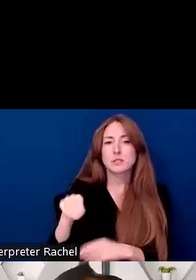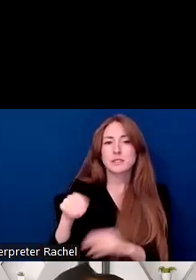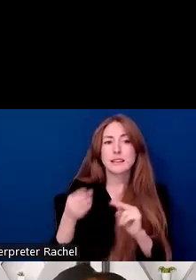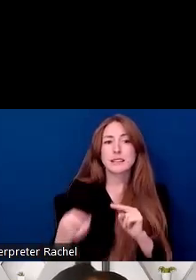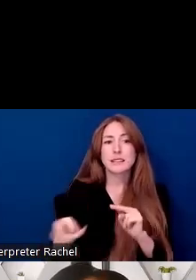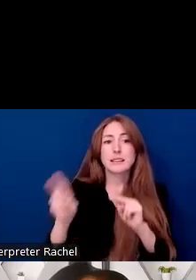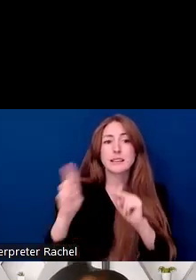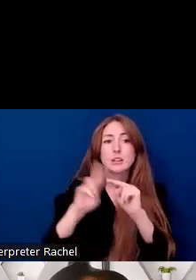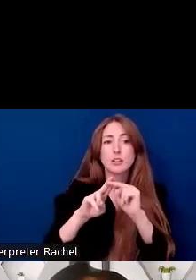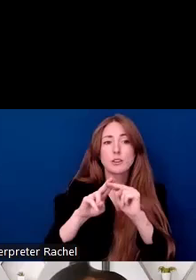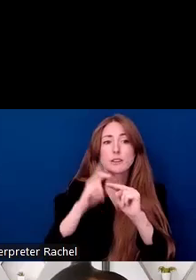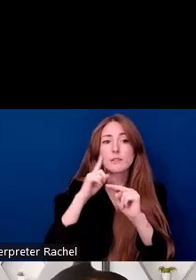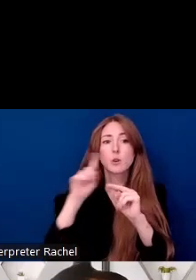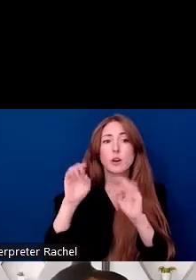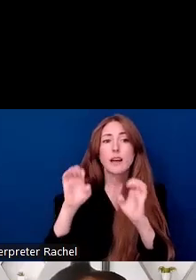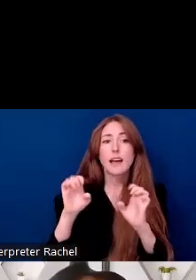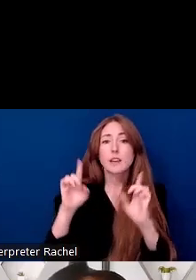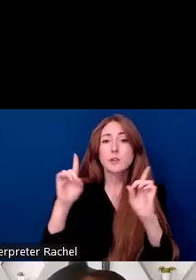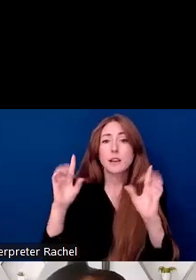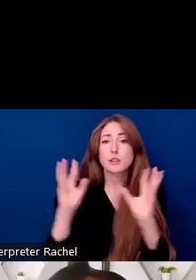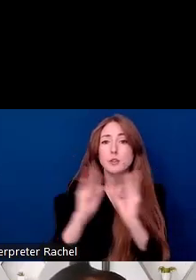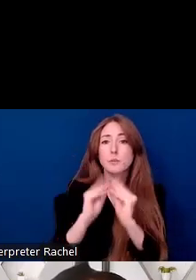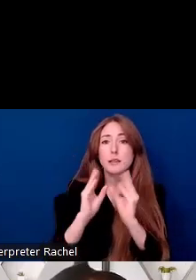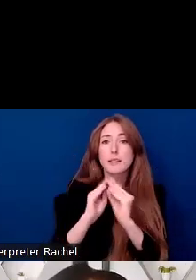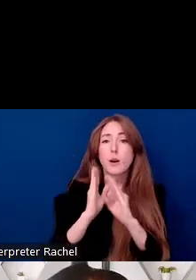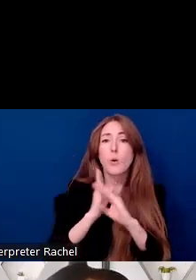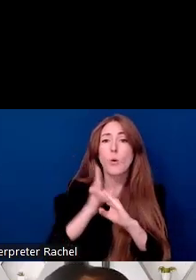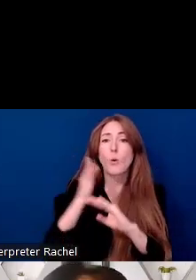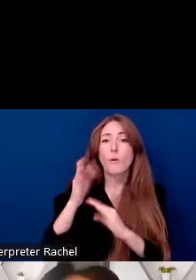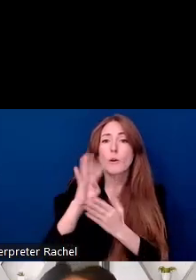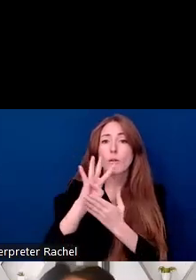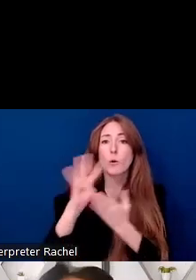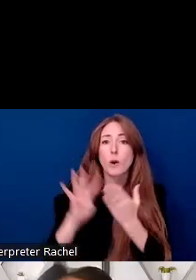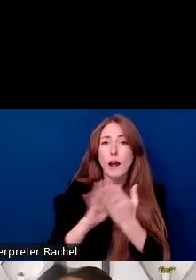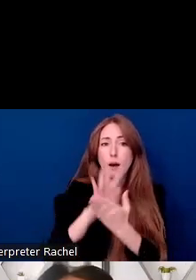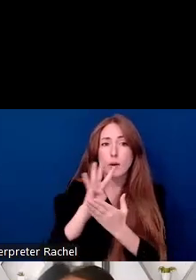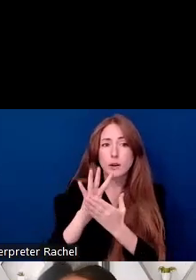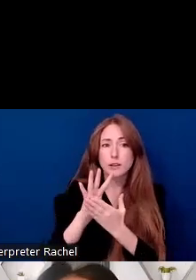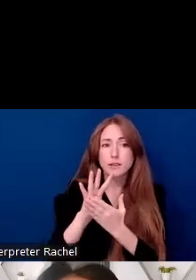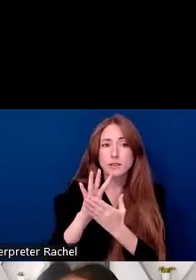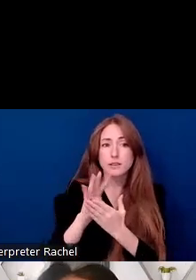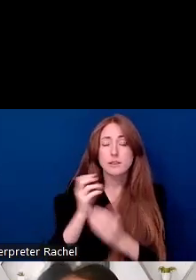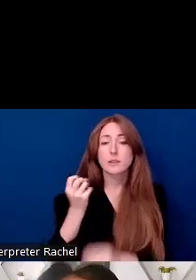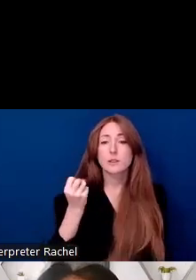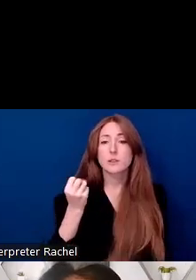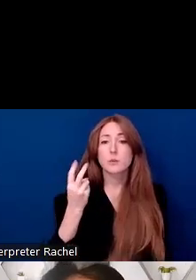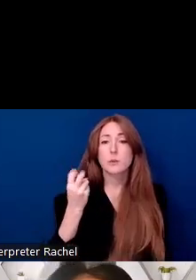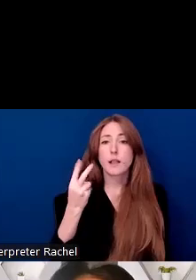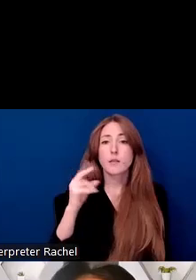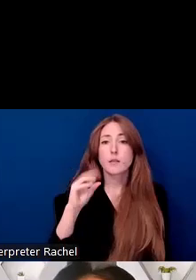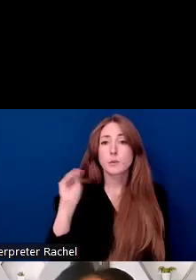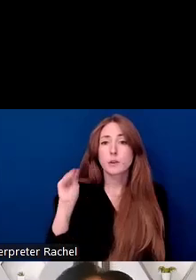educational meetings that lasted more than four hours and increased 12% for education meetings